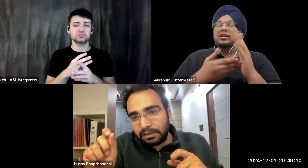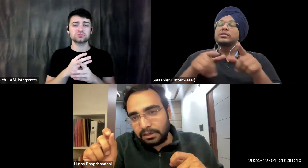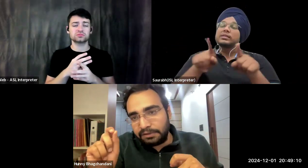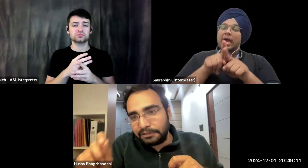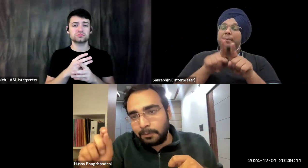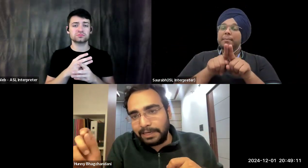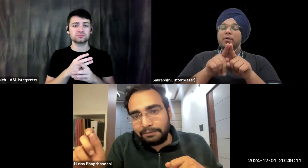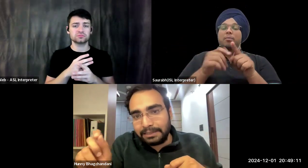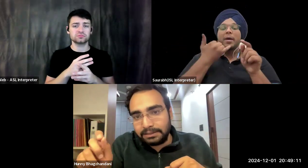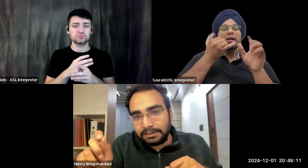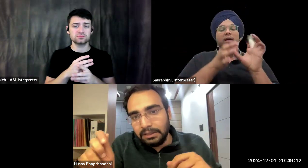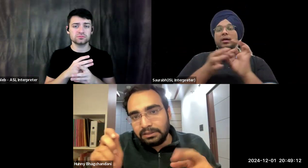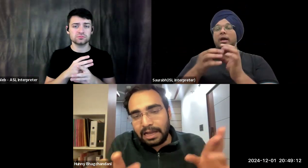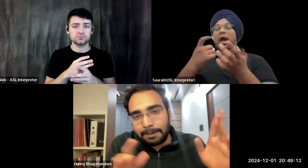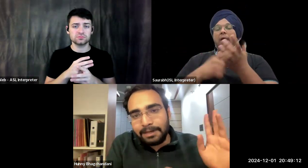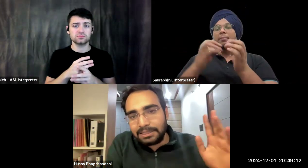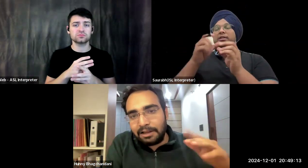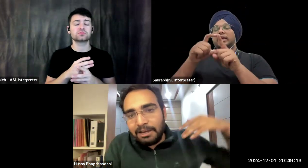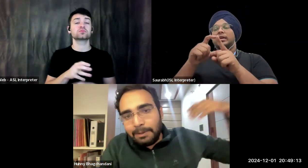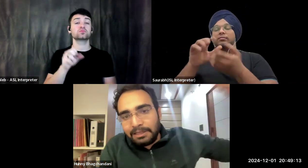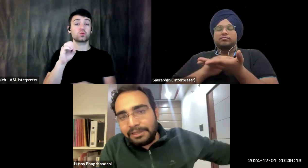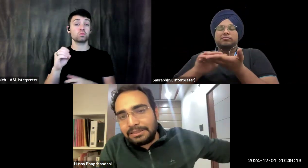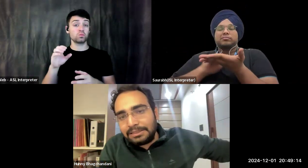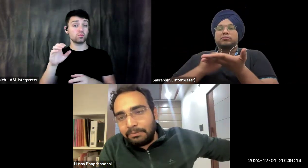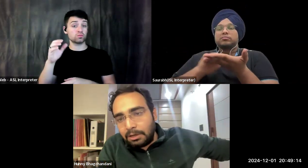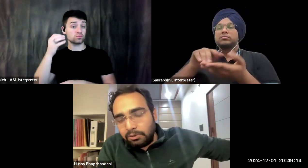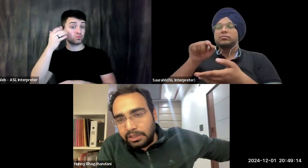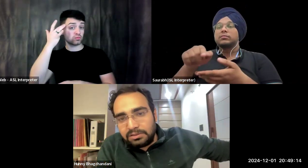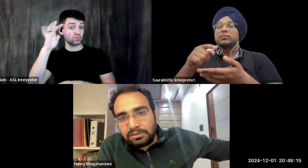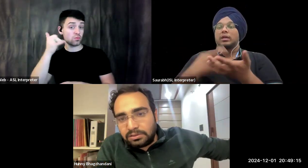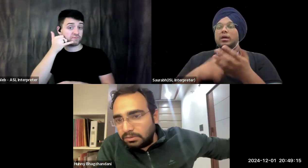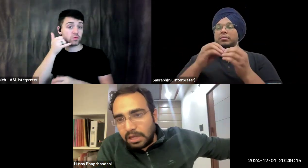The RBD is available in the West is somewhere around